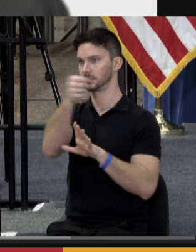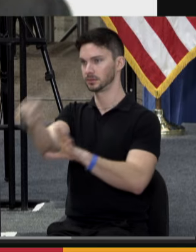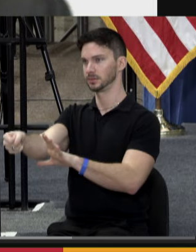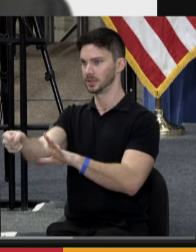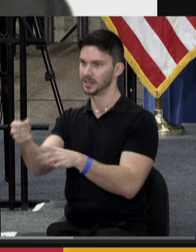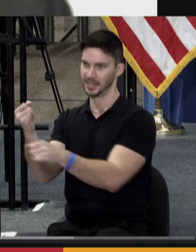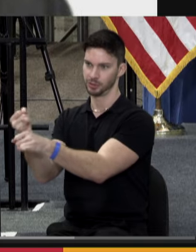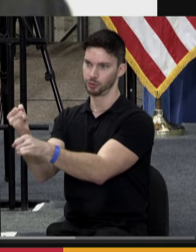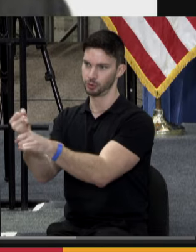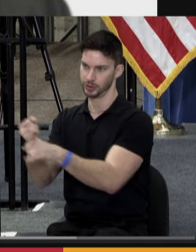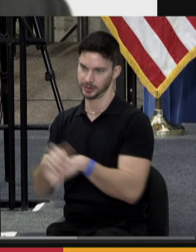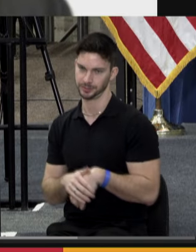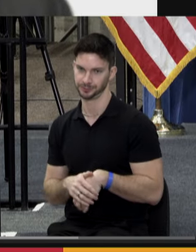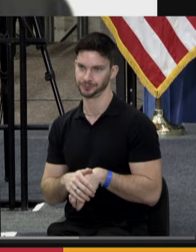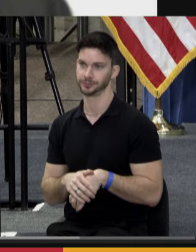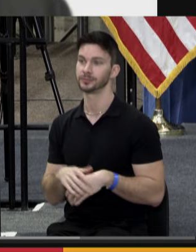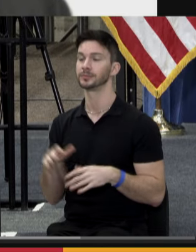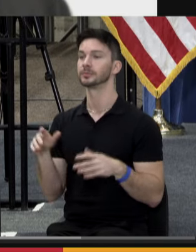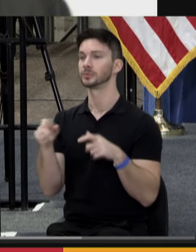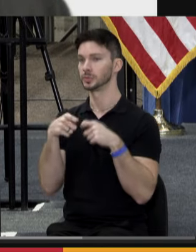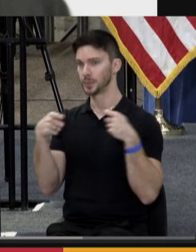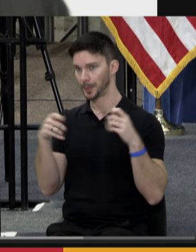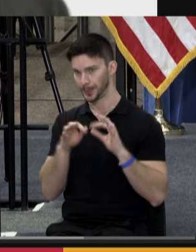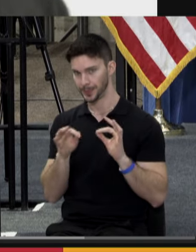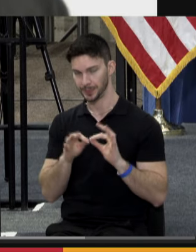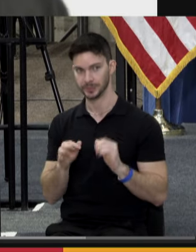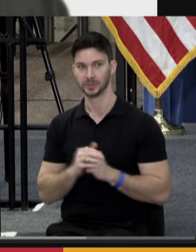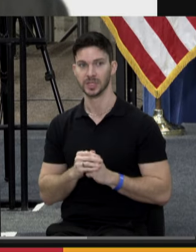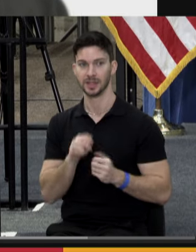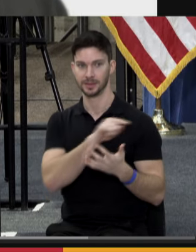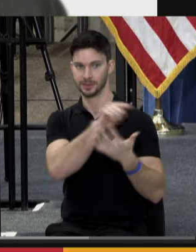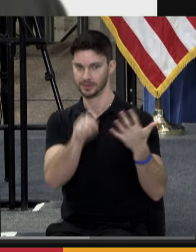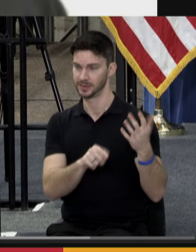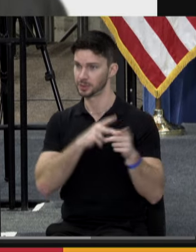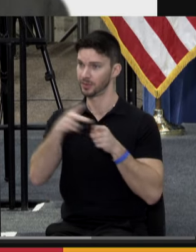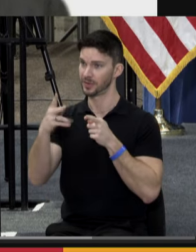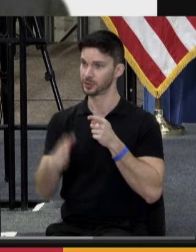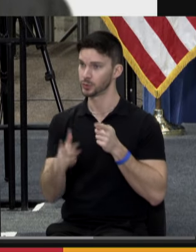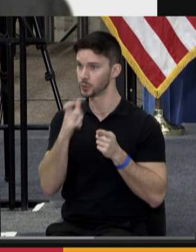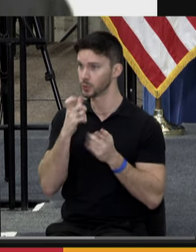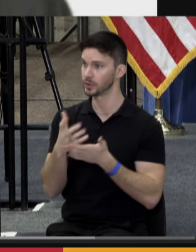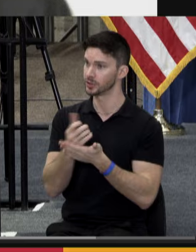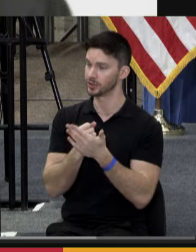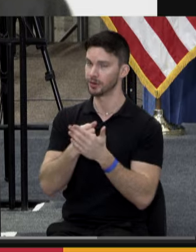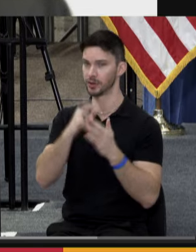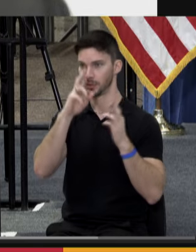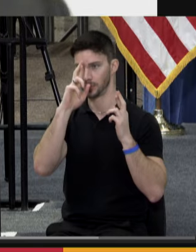In closing, DSPs are essential professionals who deserve respect, protection, and competitive